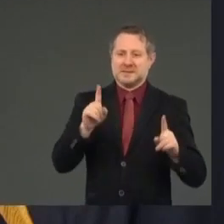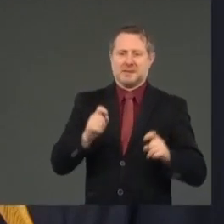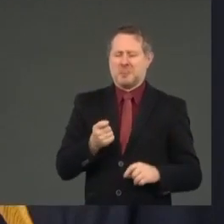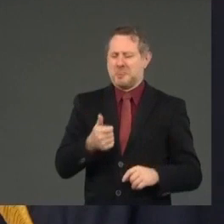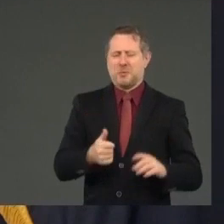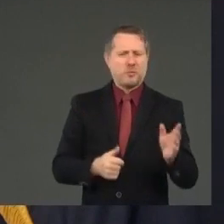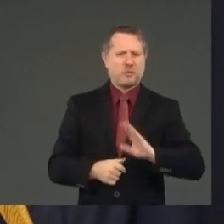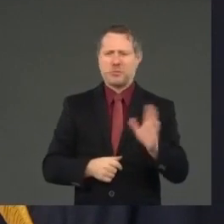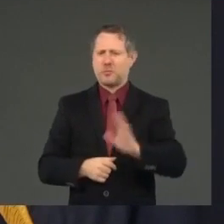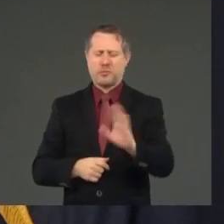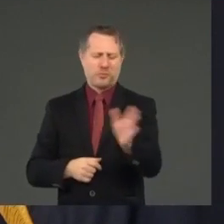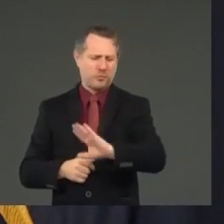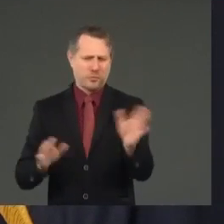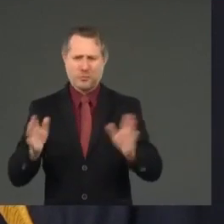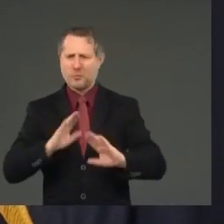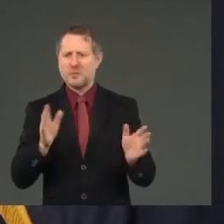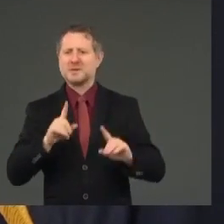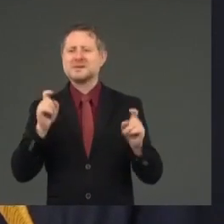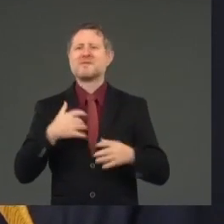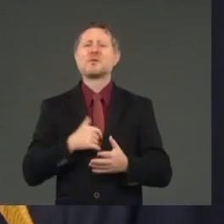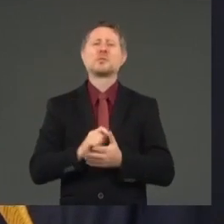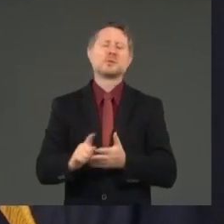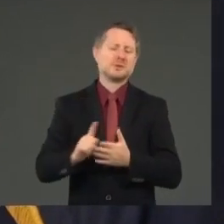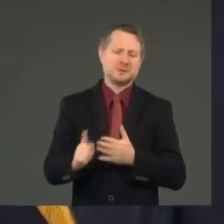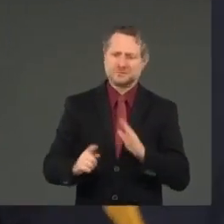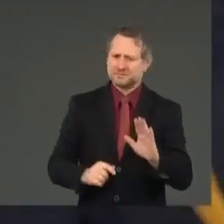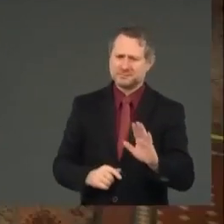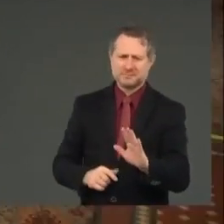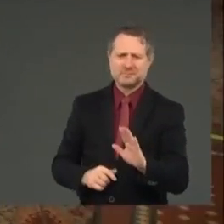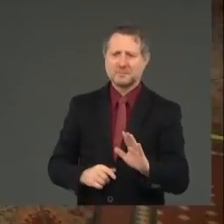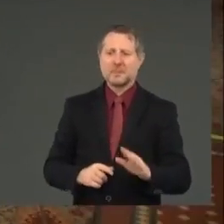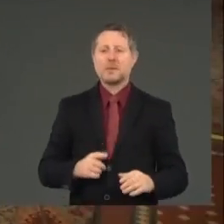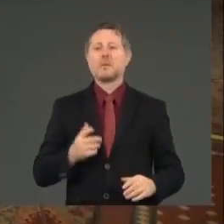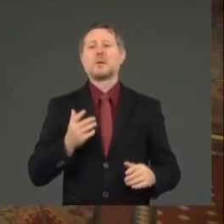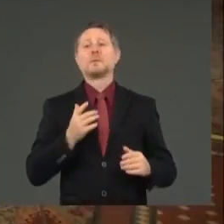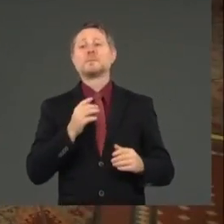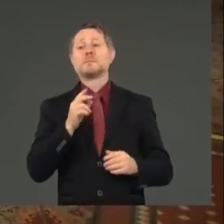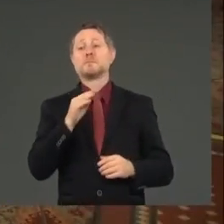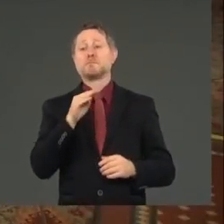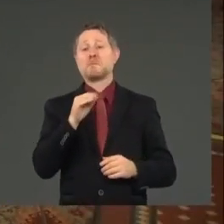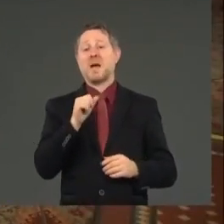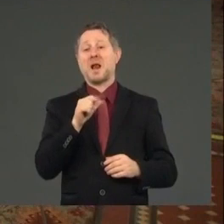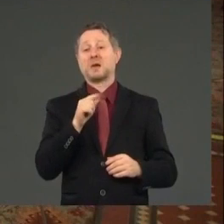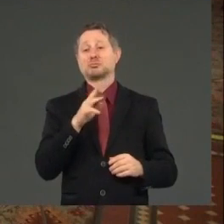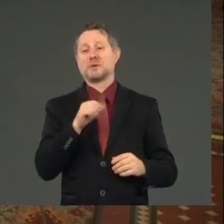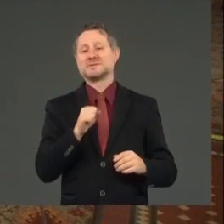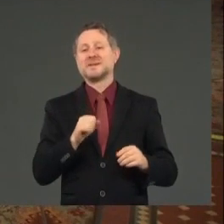ARE MORE TESTS, BUT -- TESTING ISN'T SPOTTY AT ALL. WHAT'S THE NUMBER OF TESTS PER